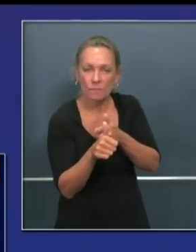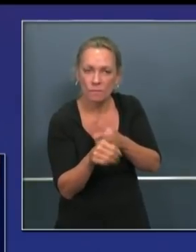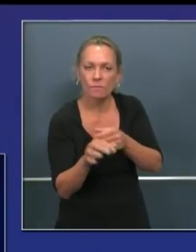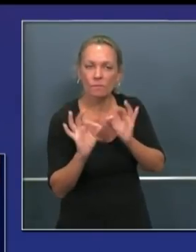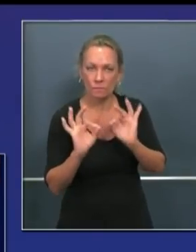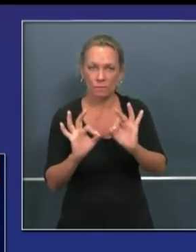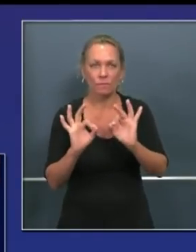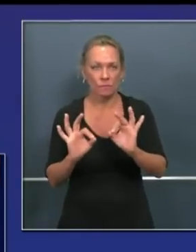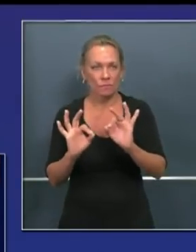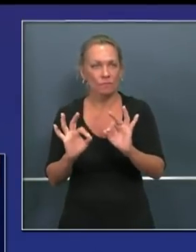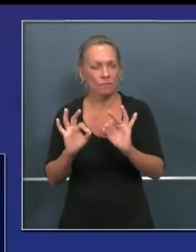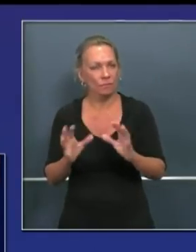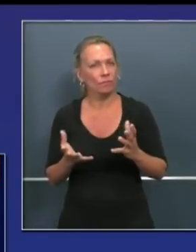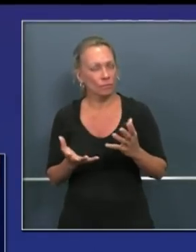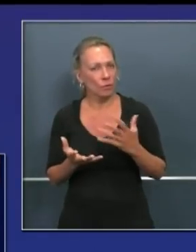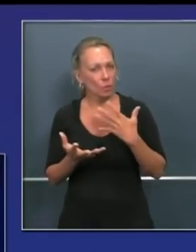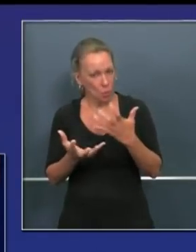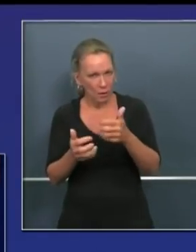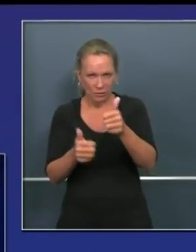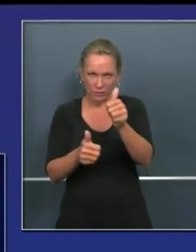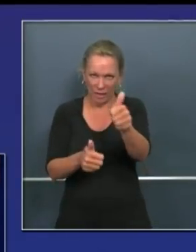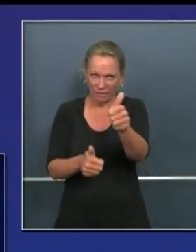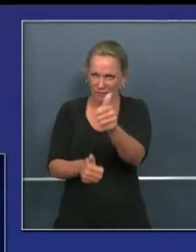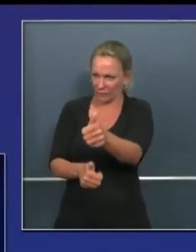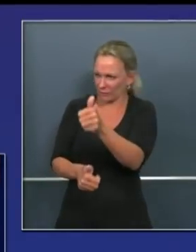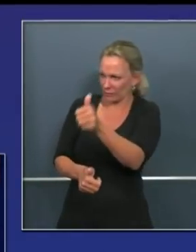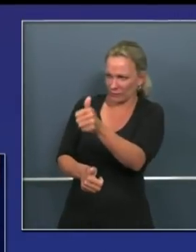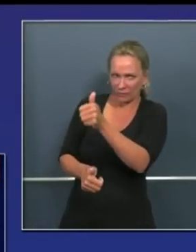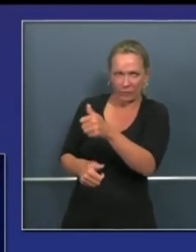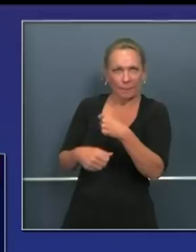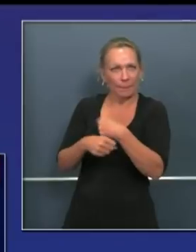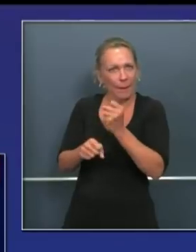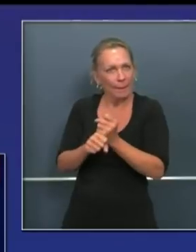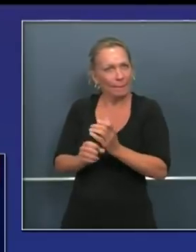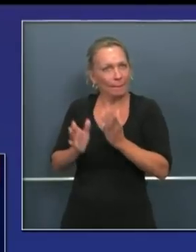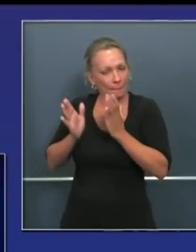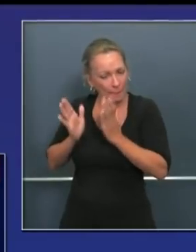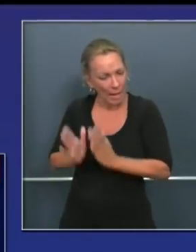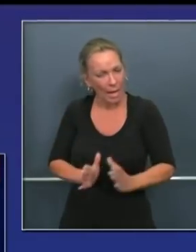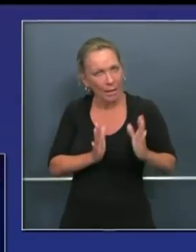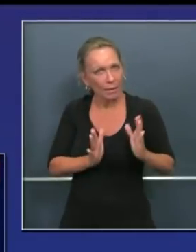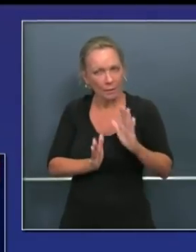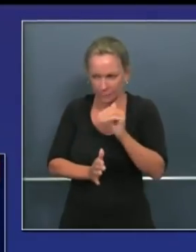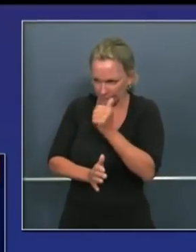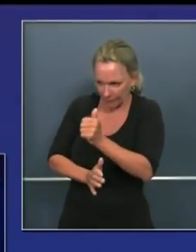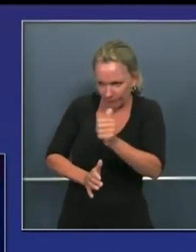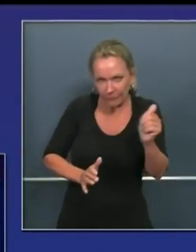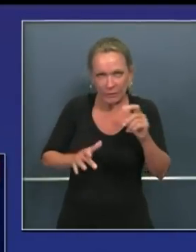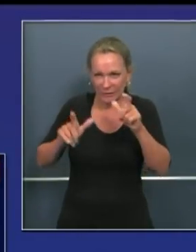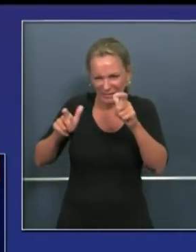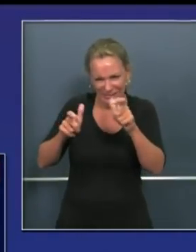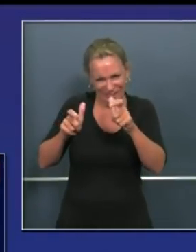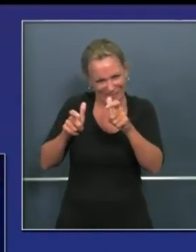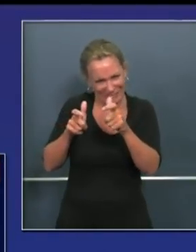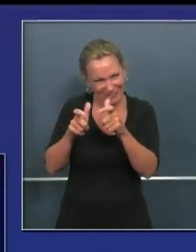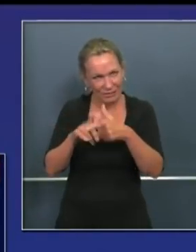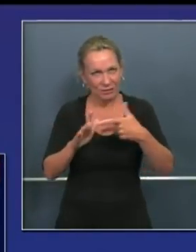THE DETERMINATION, OUR HEALTH TEAM, AS TO WHETHER OR NOT WE WILL MAKE THAT DECISION FOR THEM. SO THAT IS THE RECENT WEEKEND